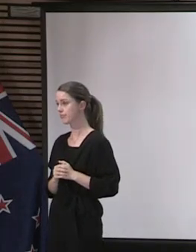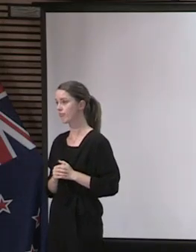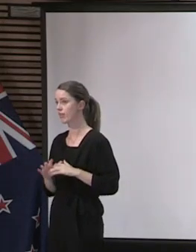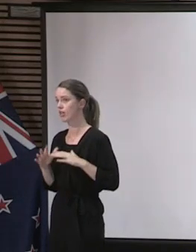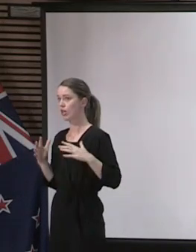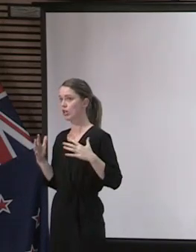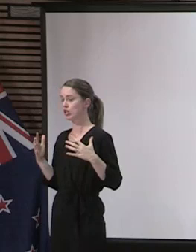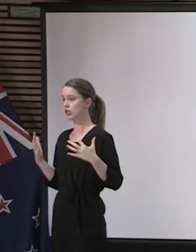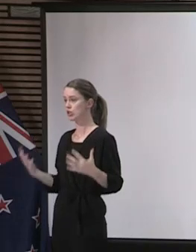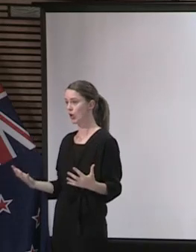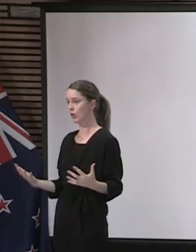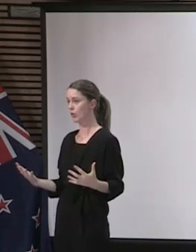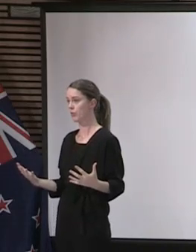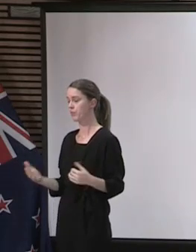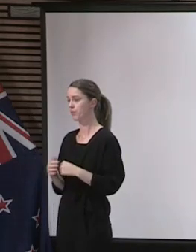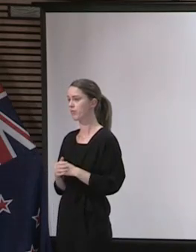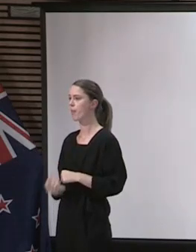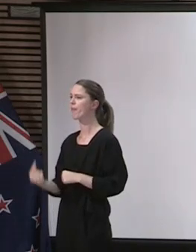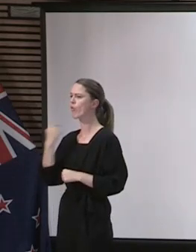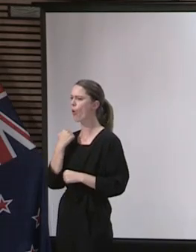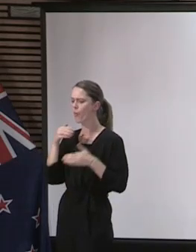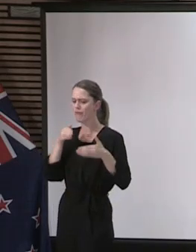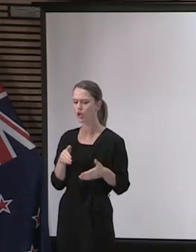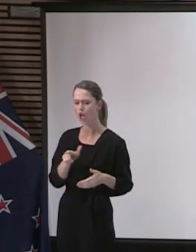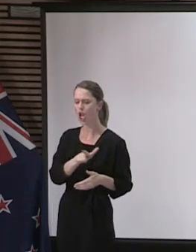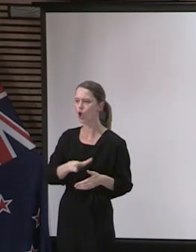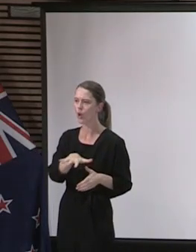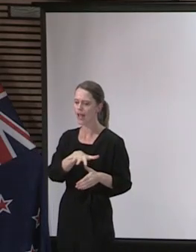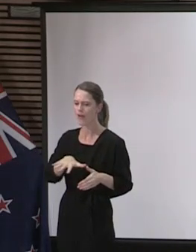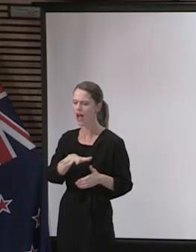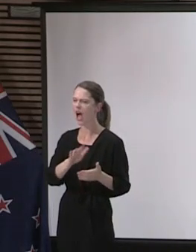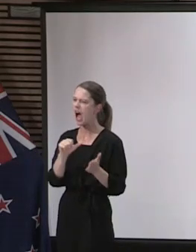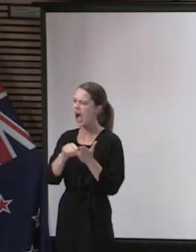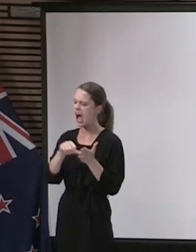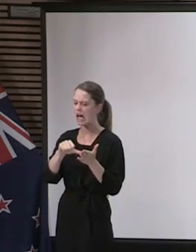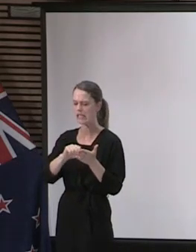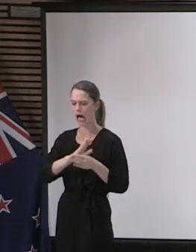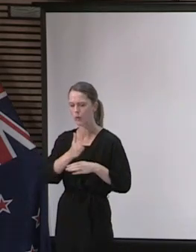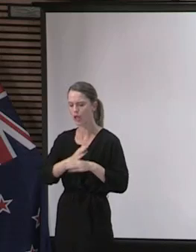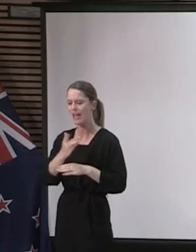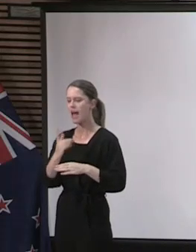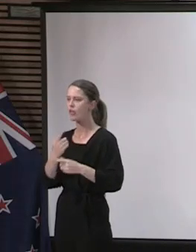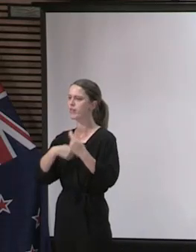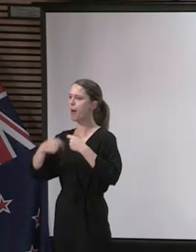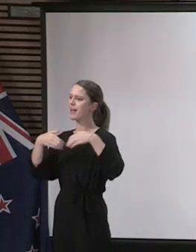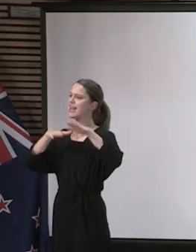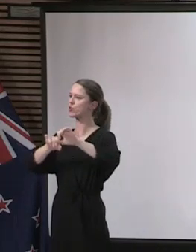probable cases. Essentially, what we are doing here is